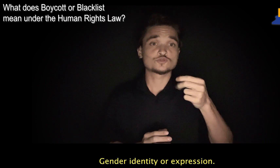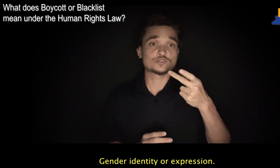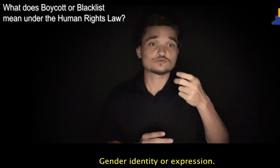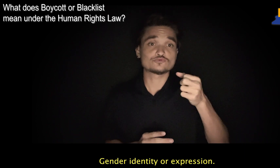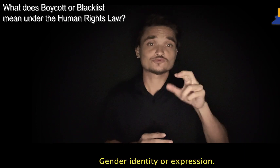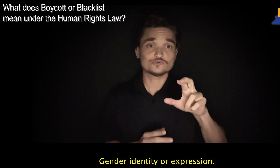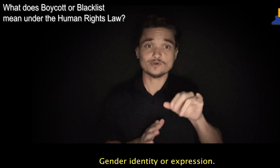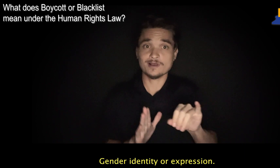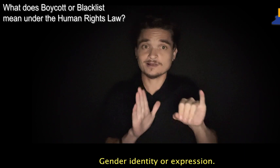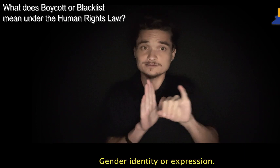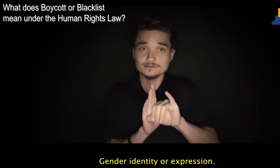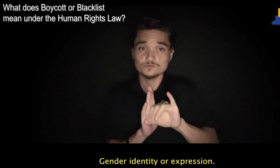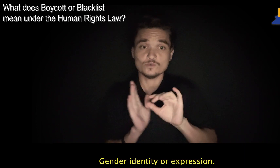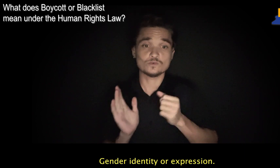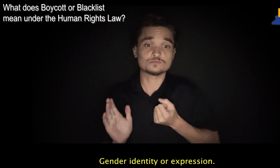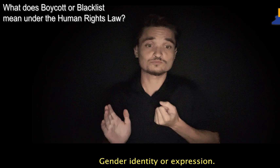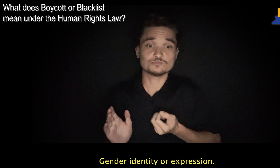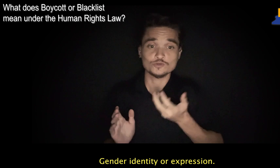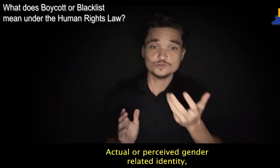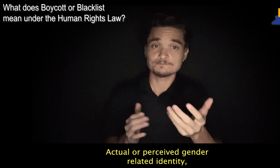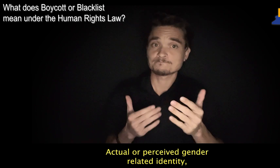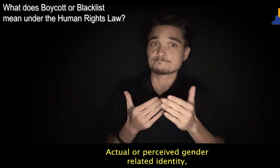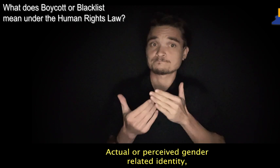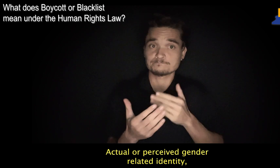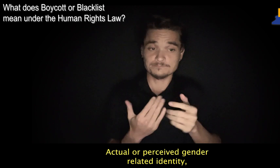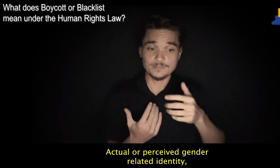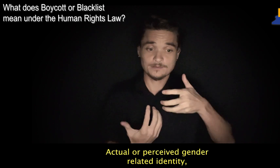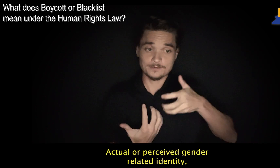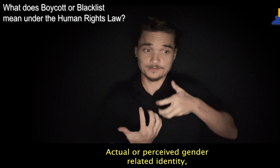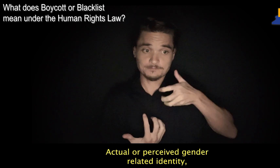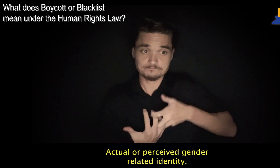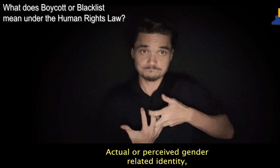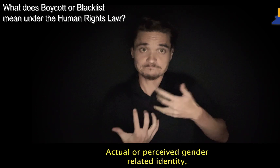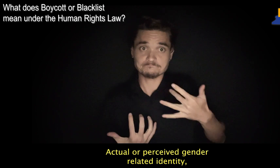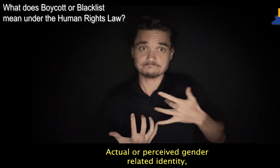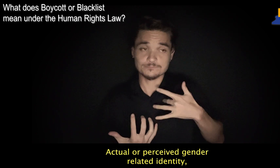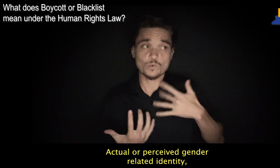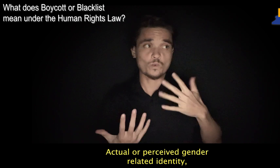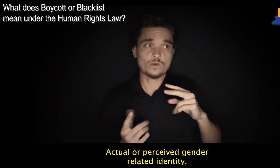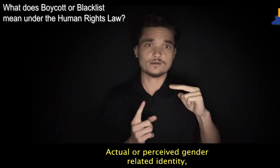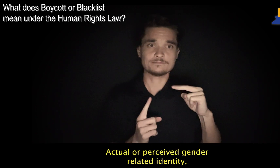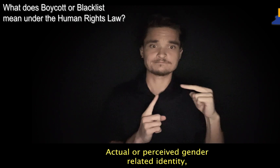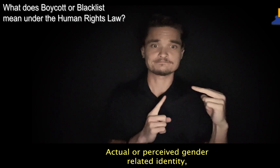Gender identity or expression. Actual or perceived gender related identity,